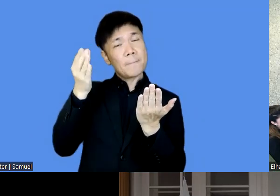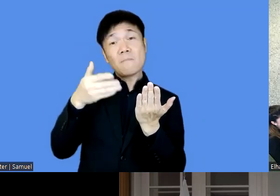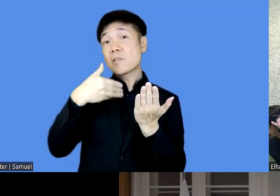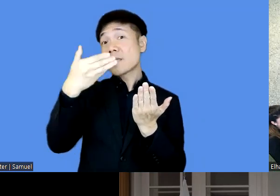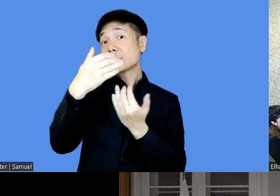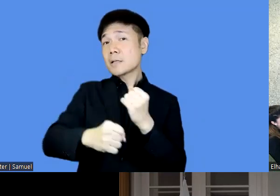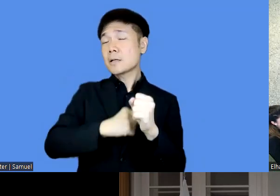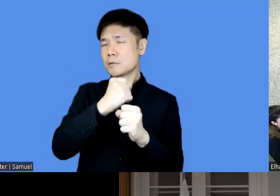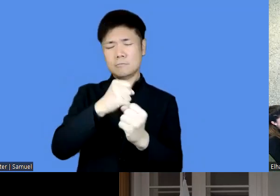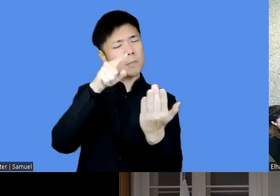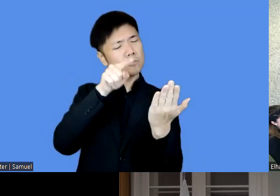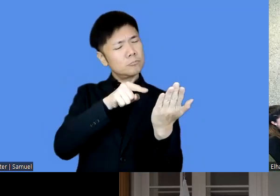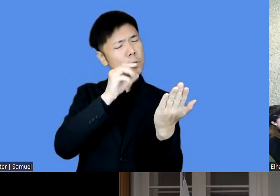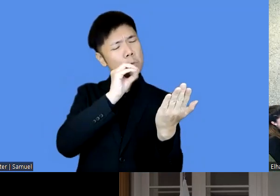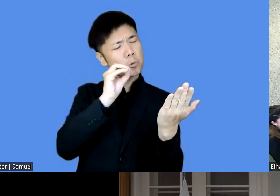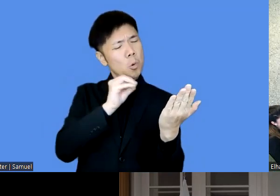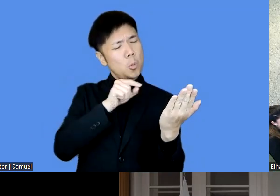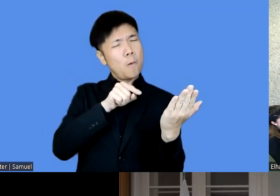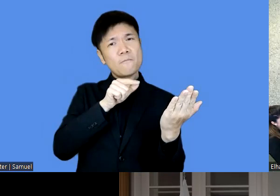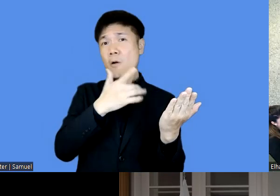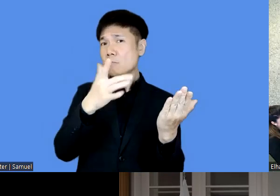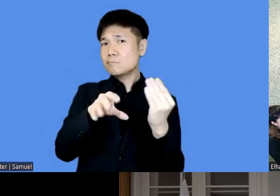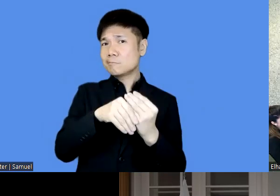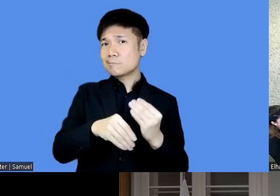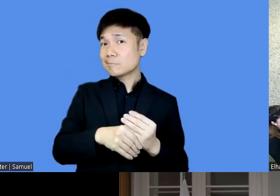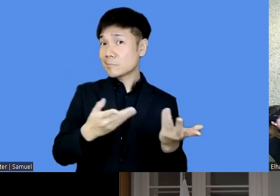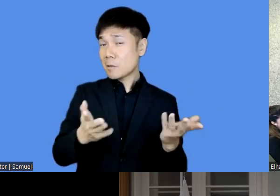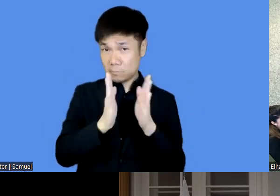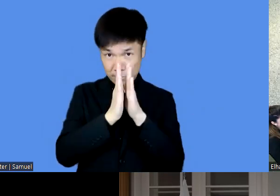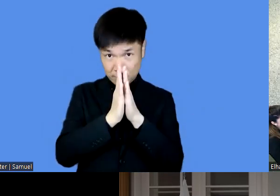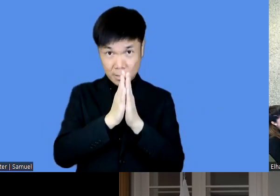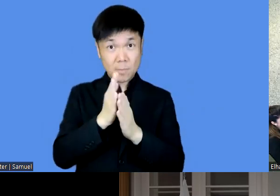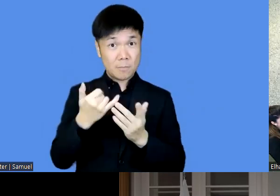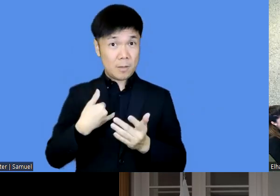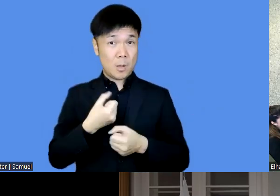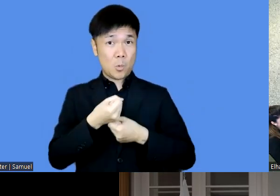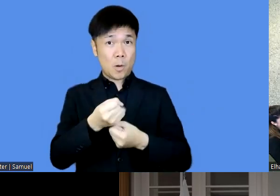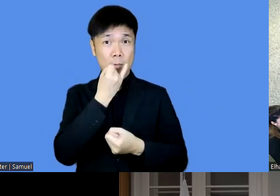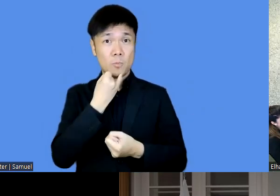I'm planning to make that as one of the comments from Israel. So some feedback.